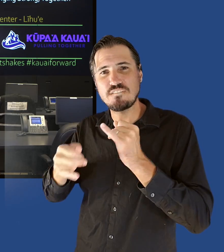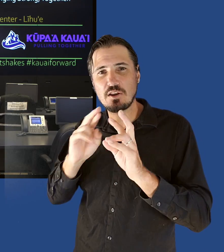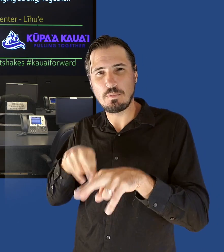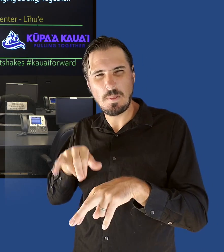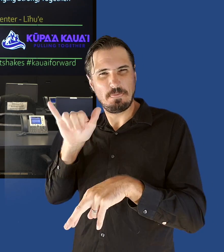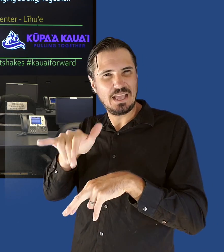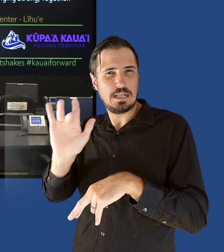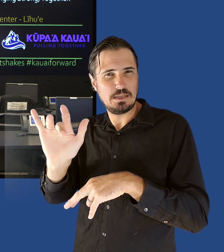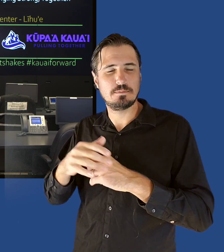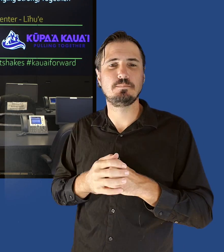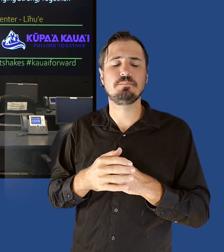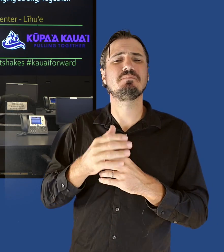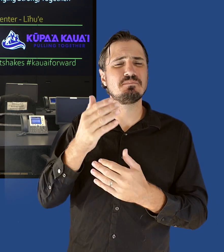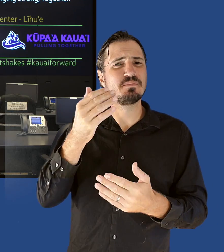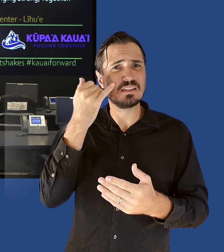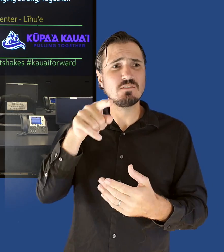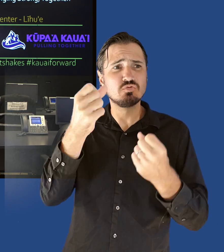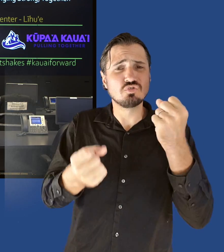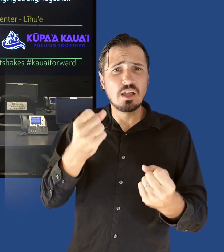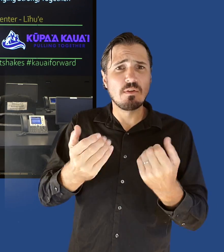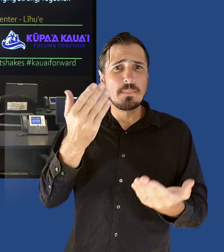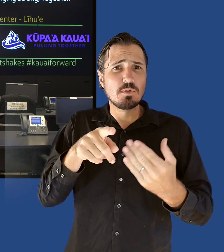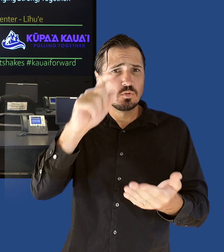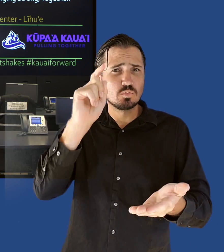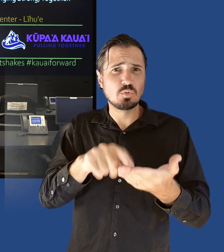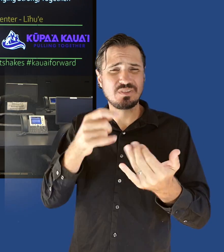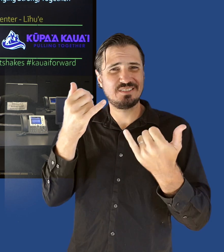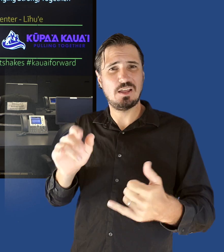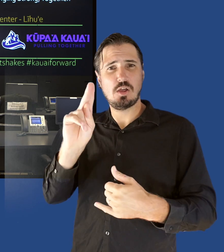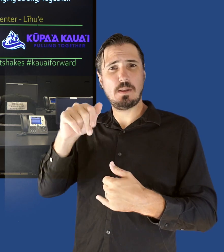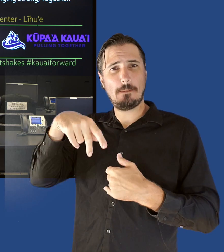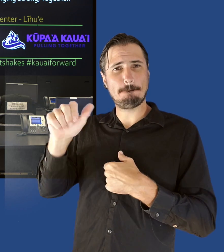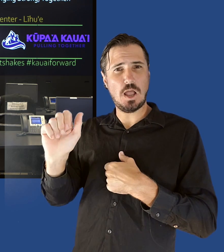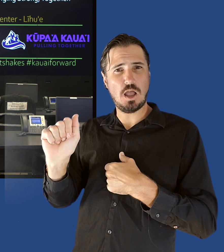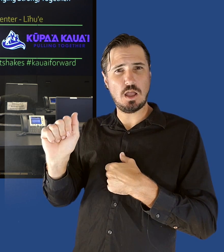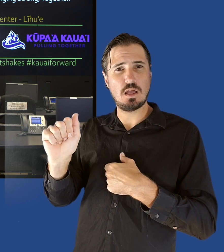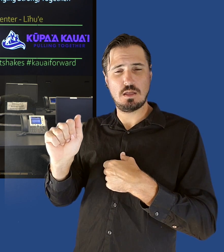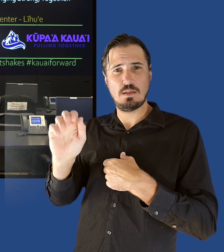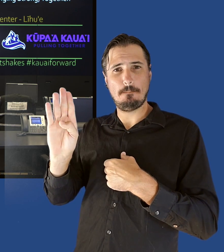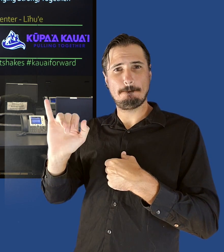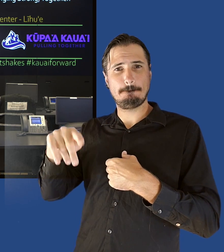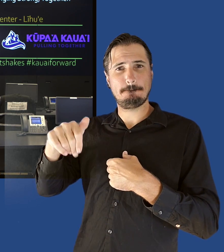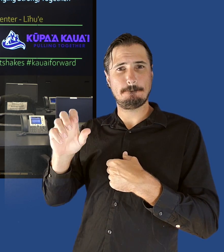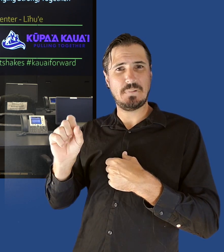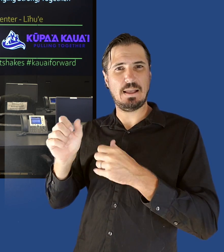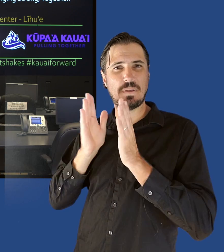Motorists may have noticed that there is no contraflow from the Kapa'a Bypass Road to the Hanamā‘ulu Intersection.